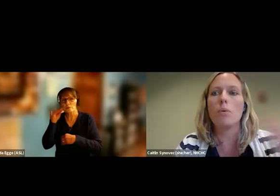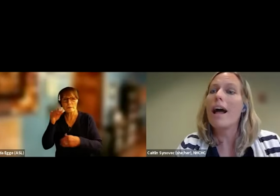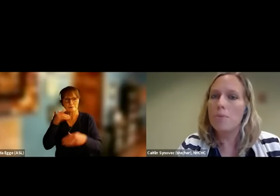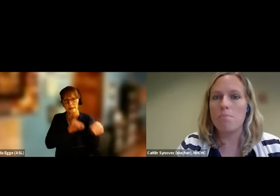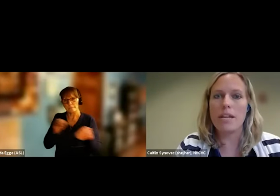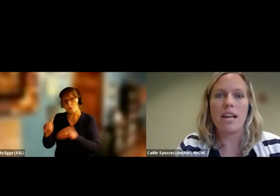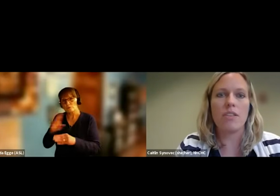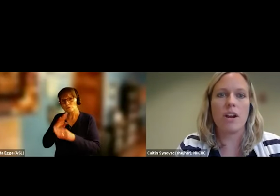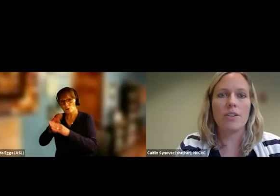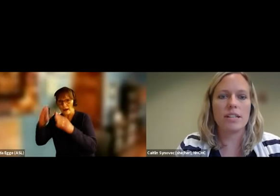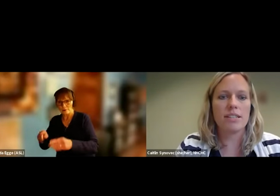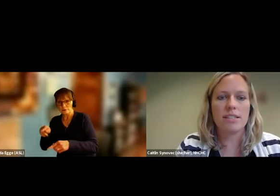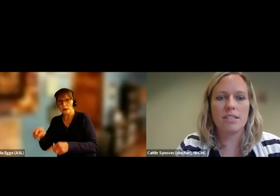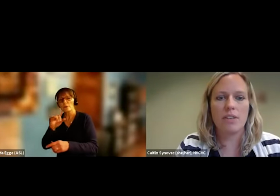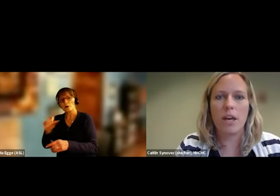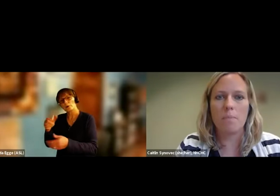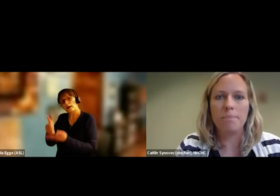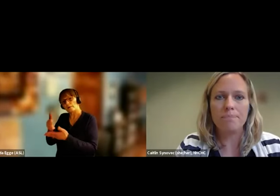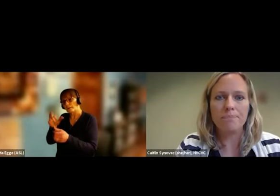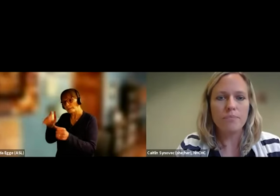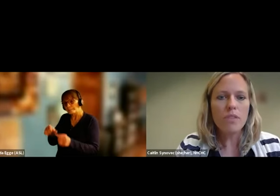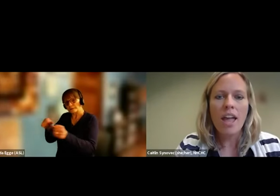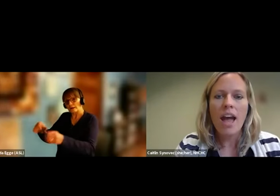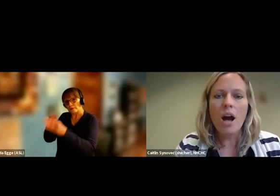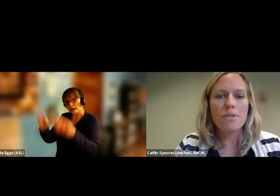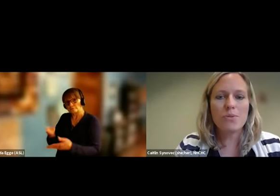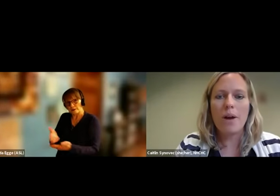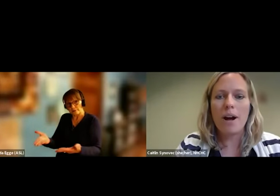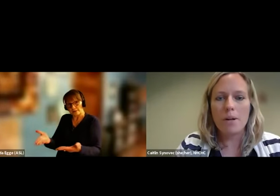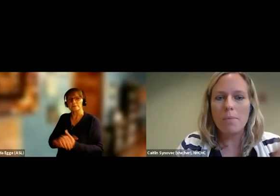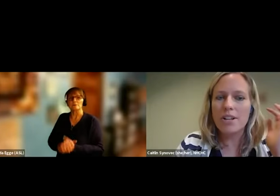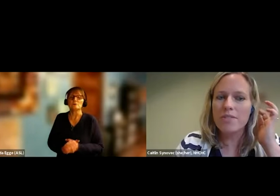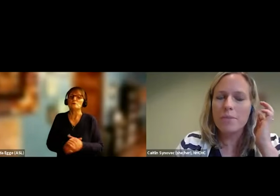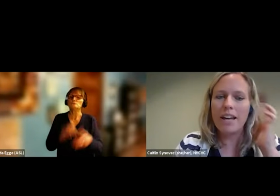but would help them maintain their housing successfully. So now I'm gonna pause for a minute